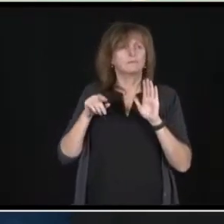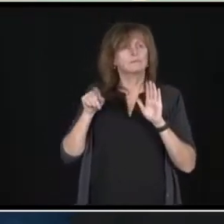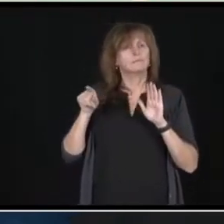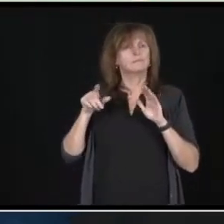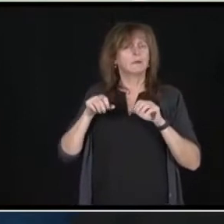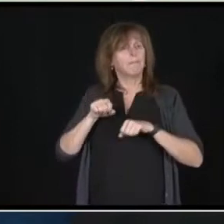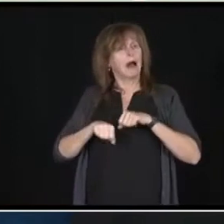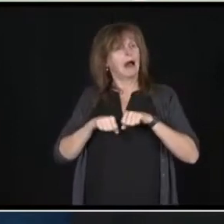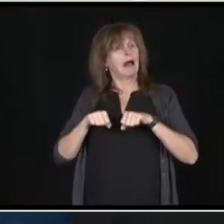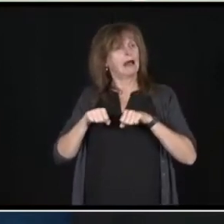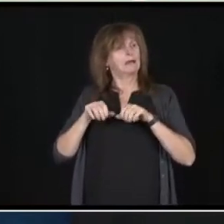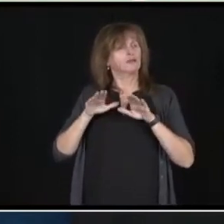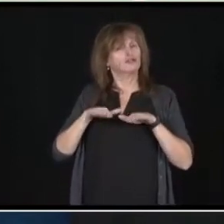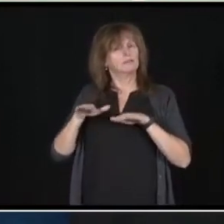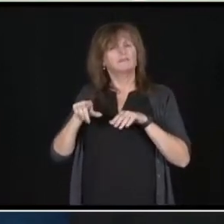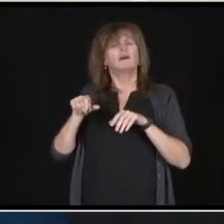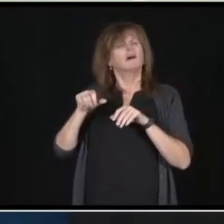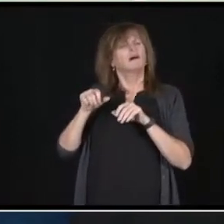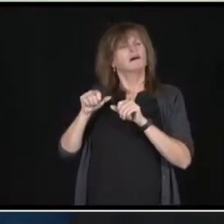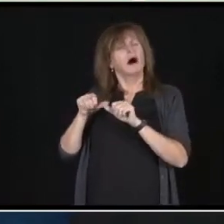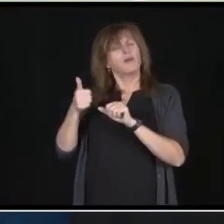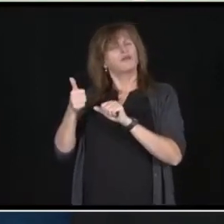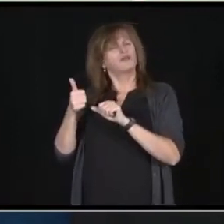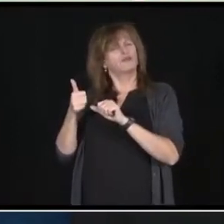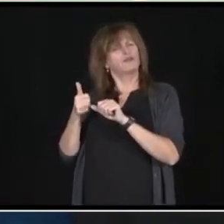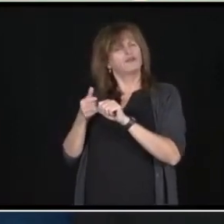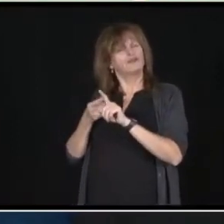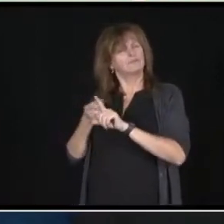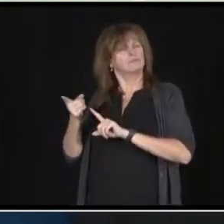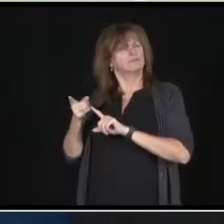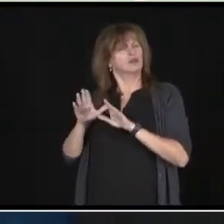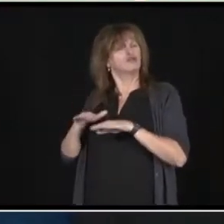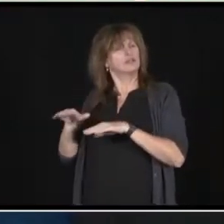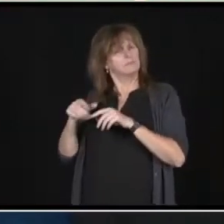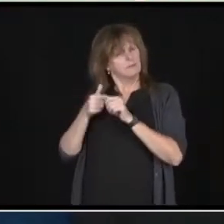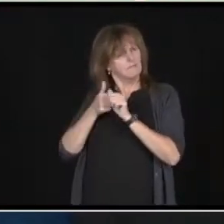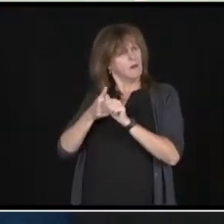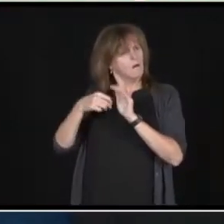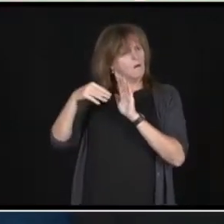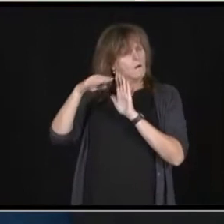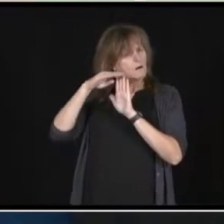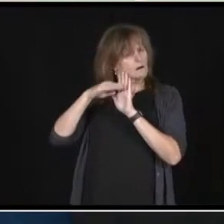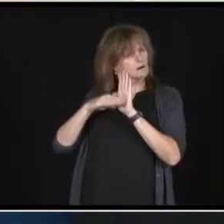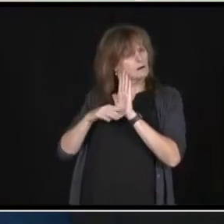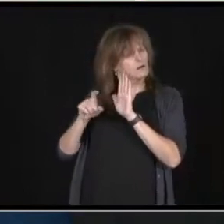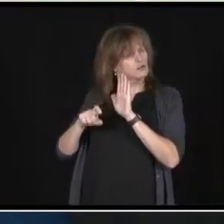for spin cycle places and other types of gyms because that obviously, even though they followed guidelines, there was obviously